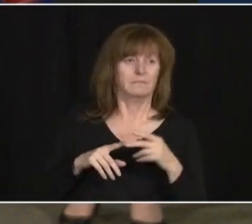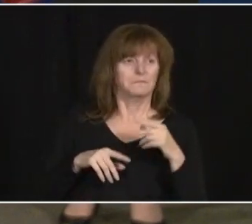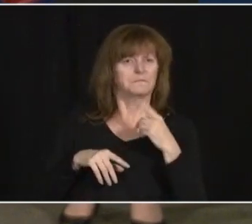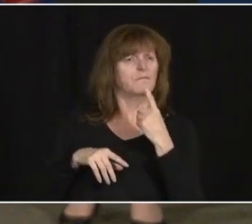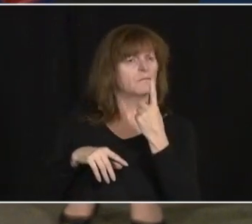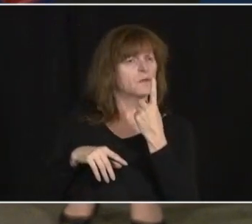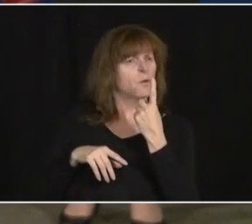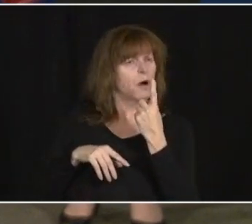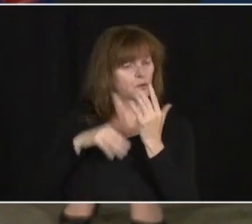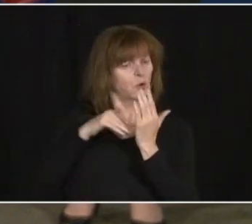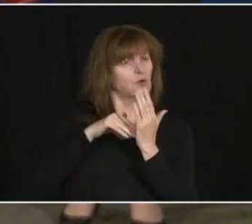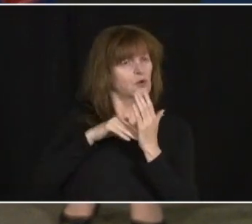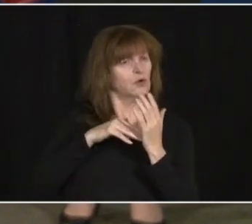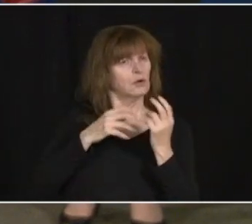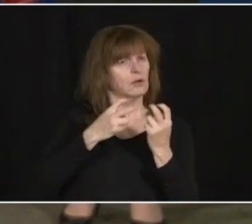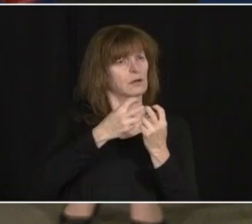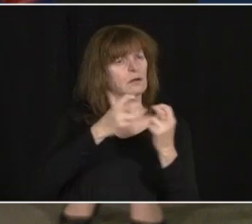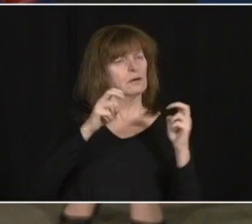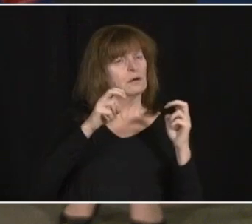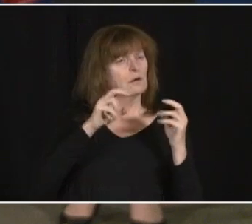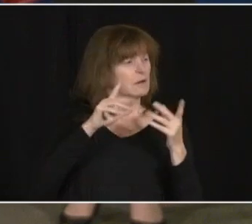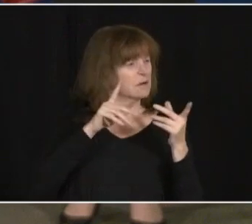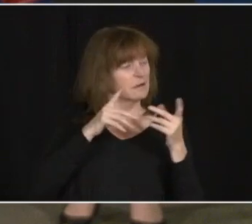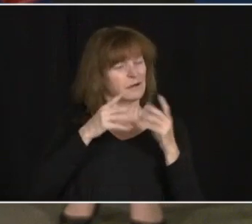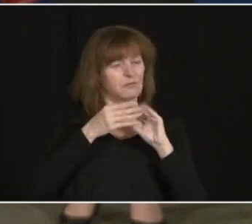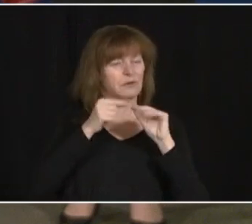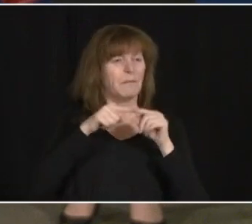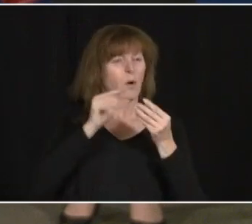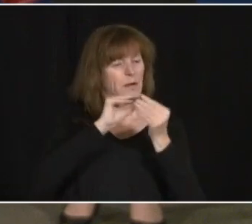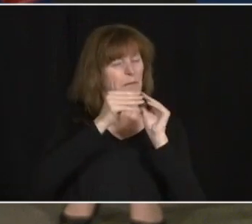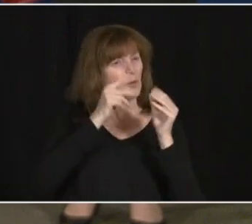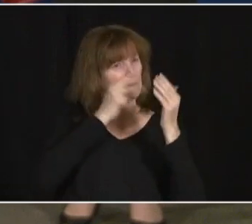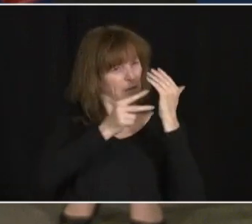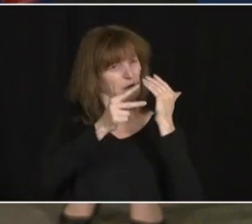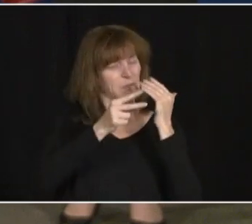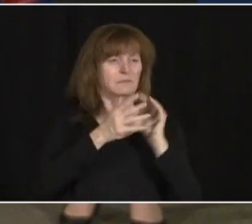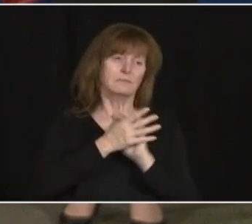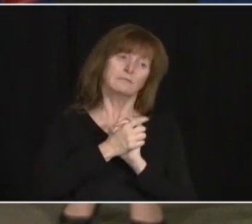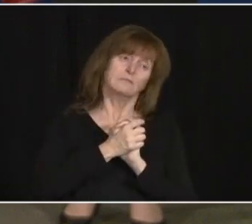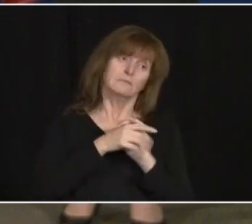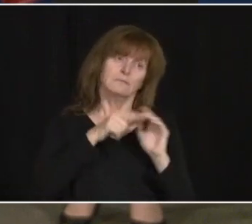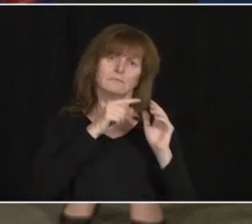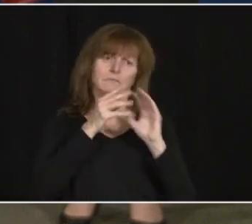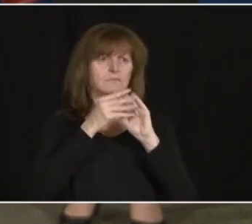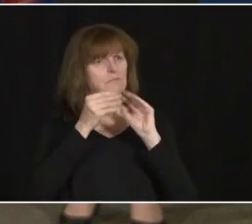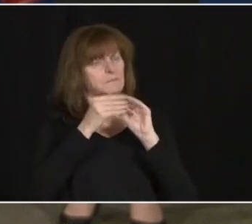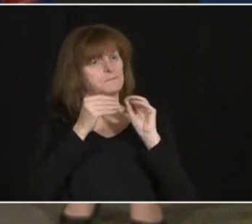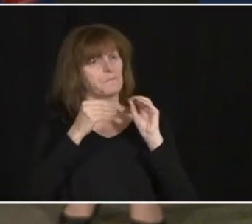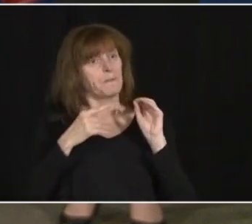on the modelling confirms that low income families are -- or low income